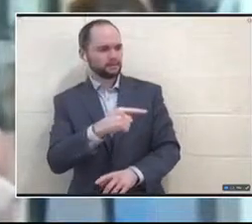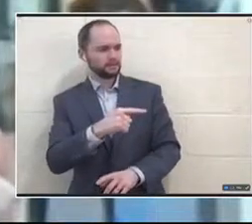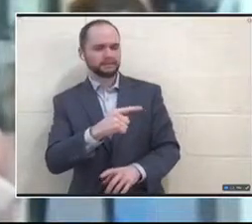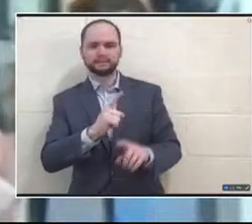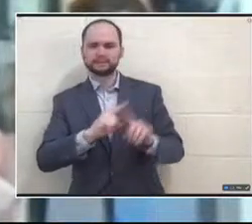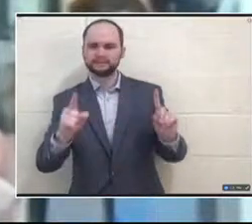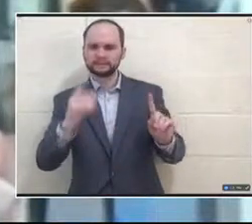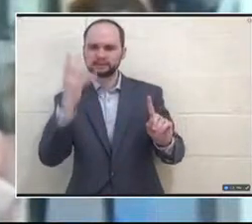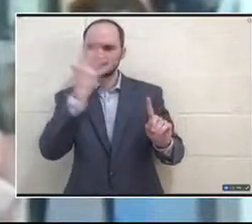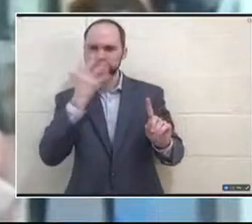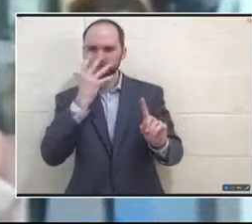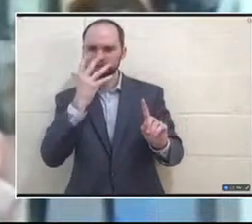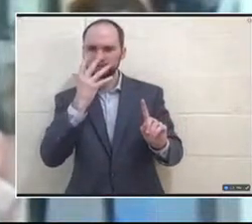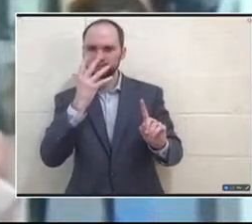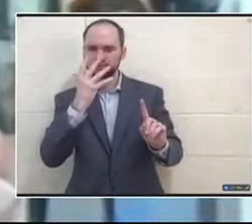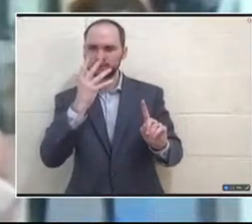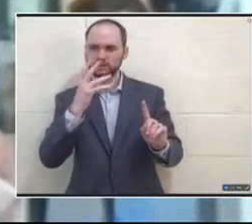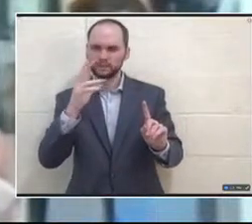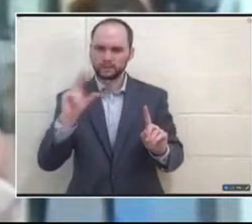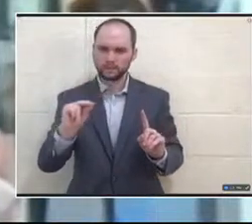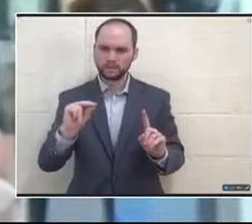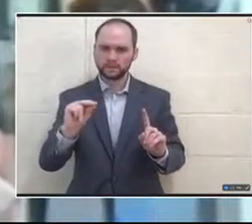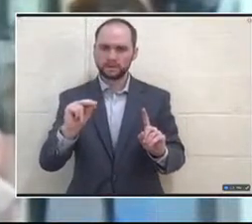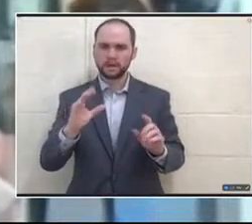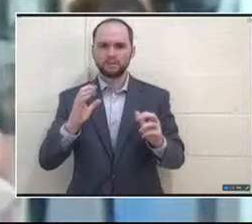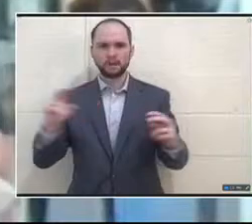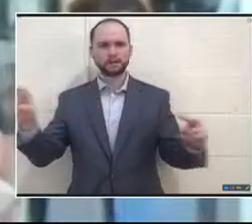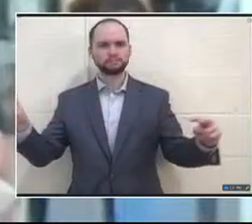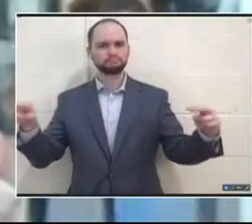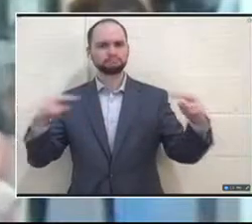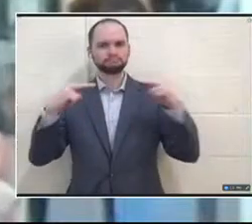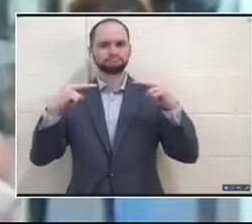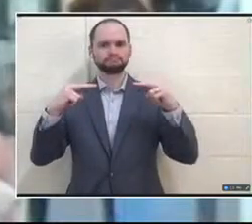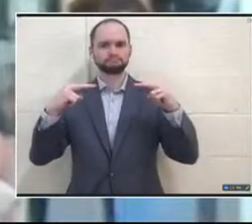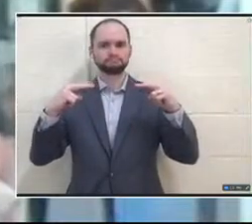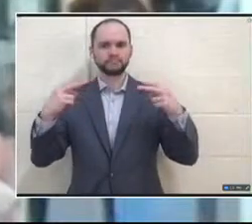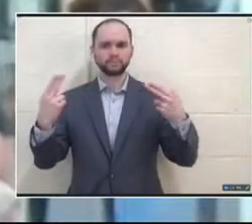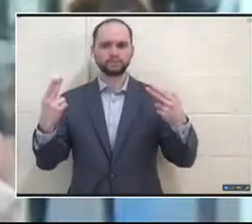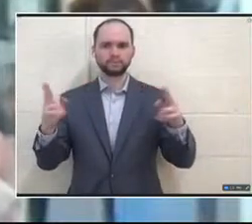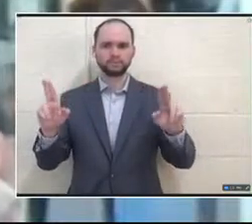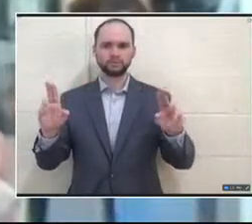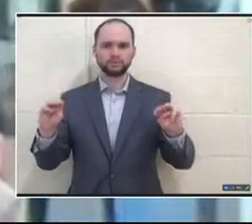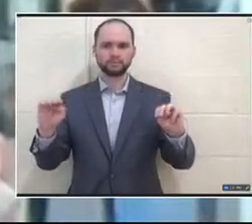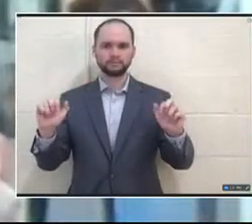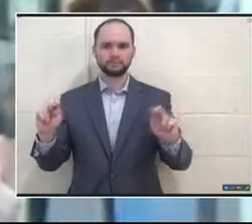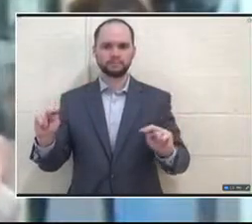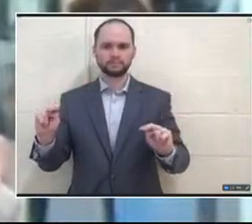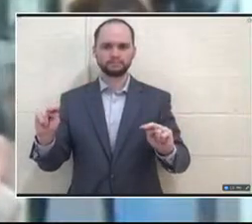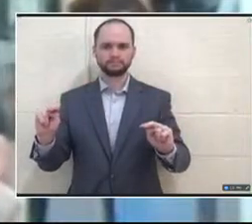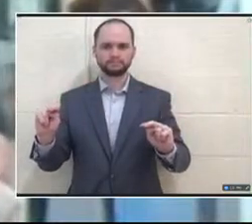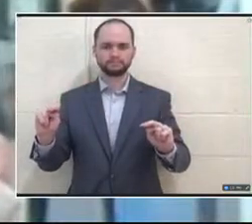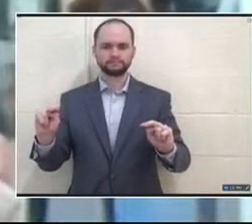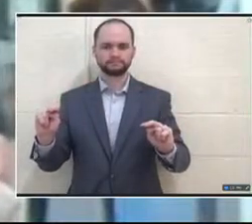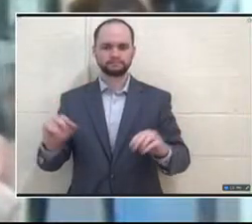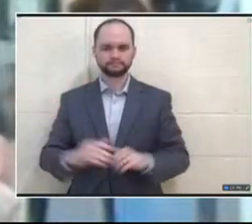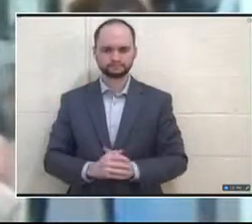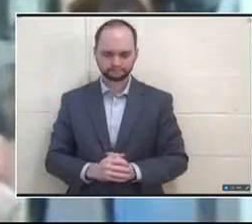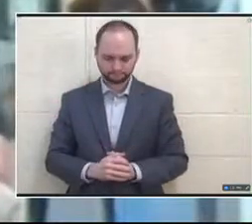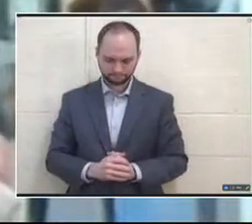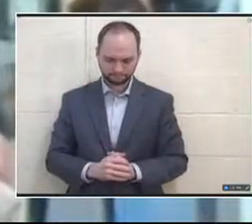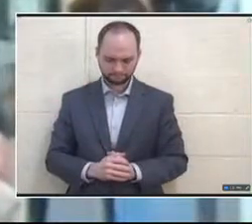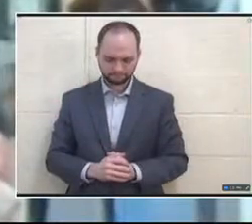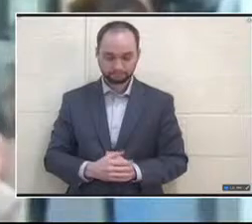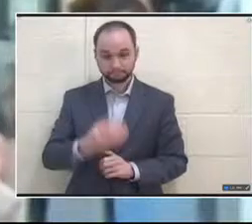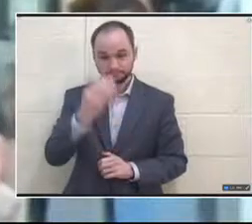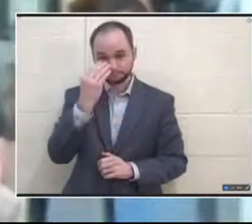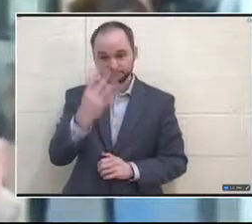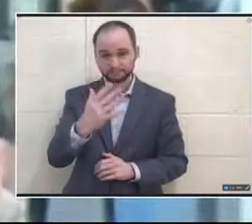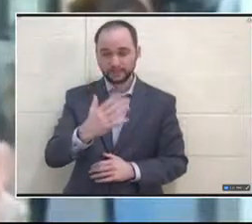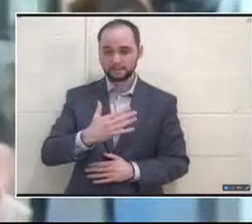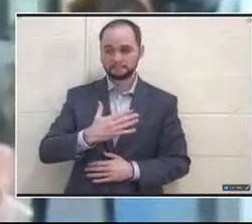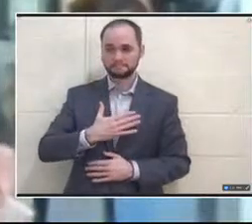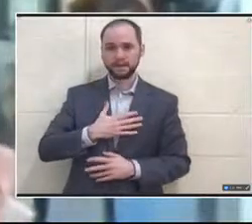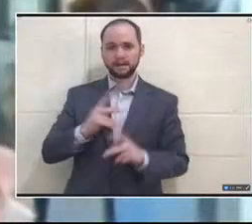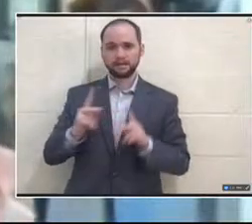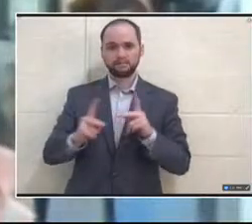I have great faith in my people, in the people of this country